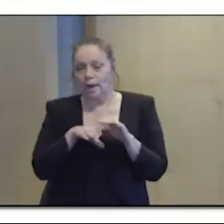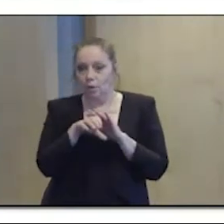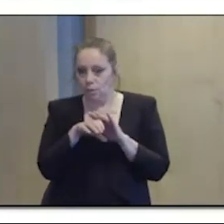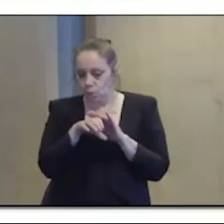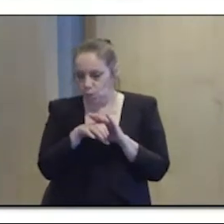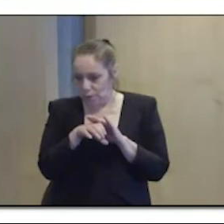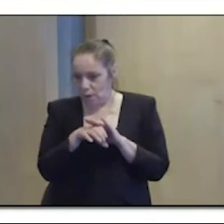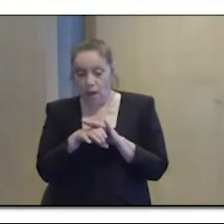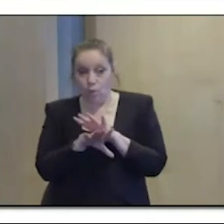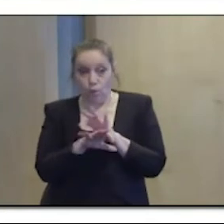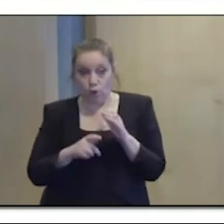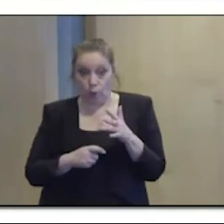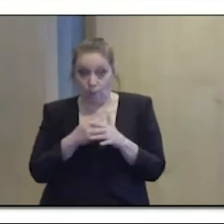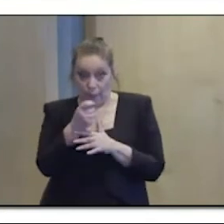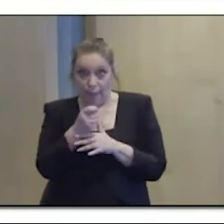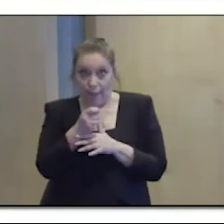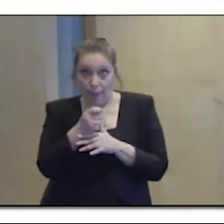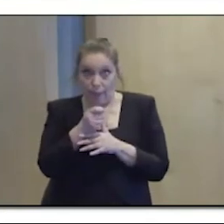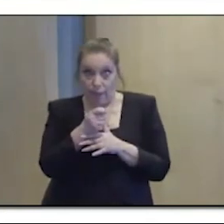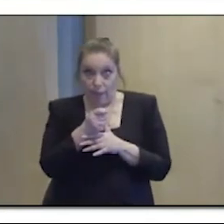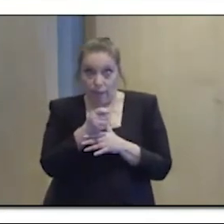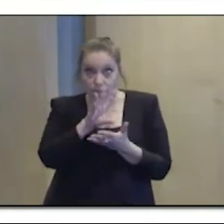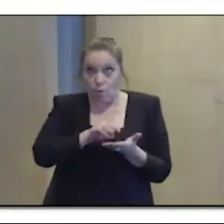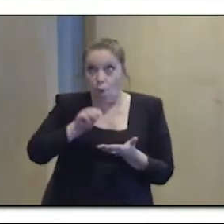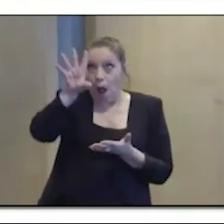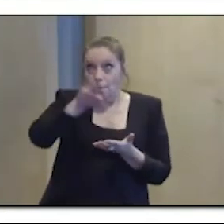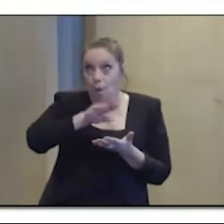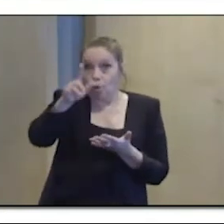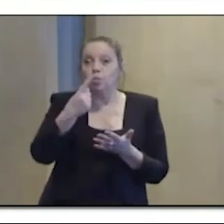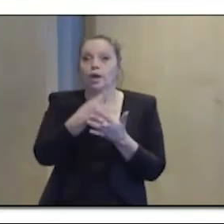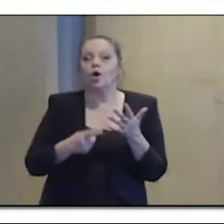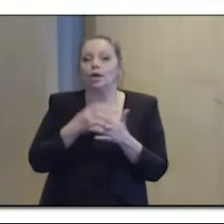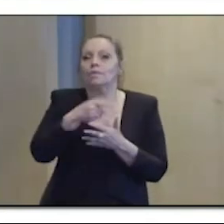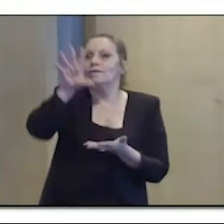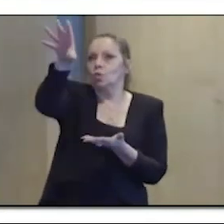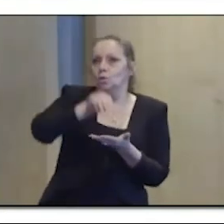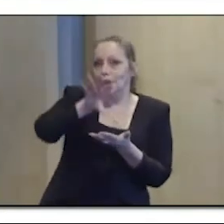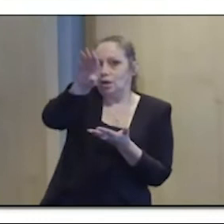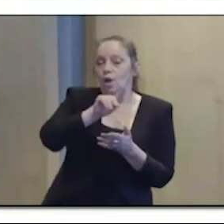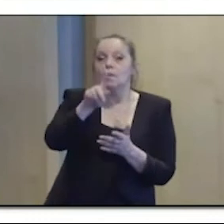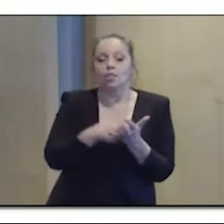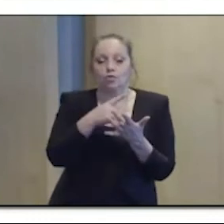we don't pay for upload we just pay for download whereas in reality is we pay for both download